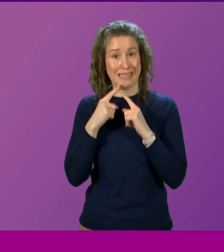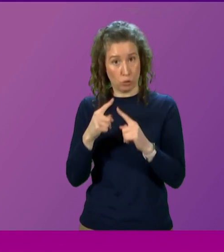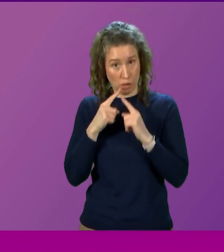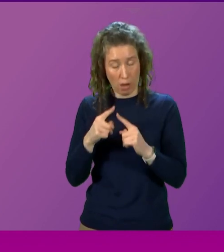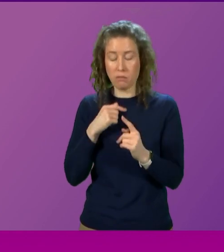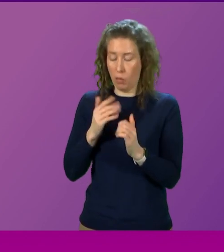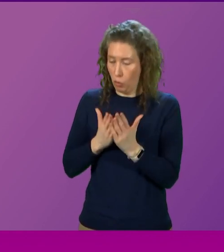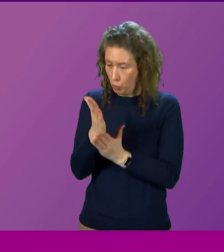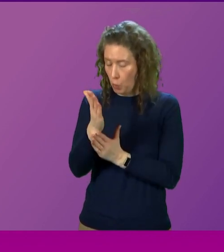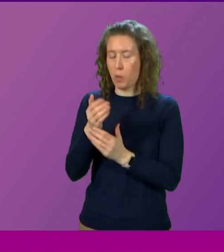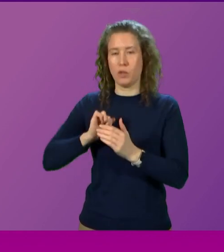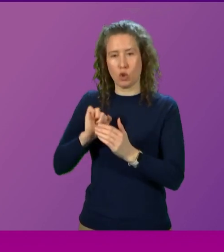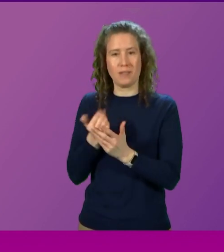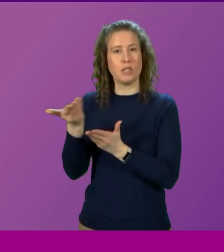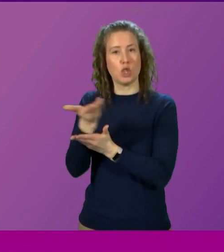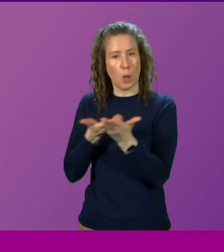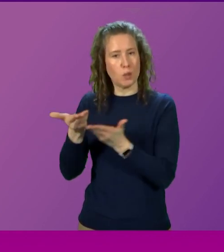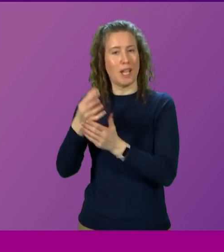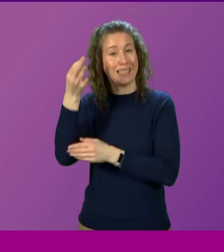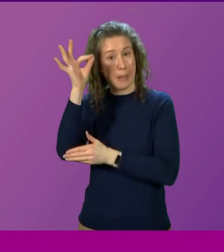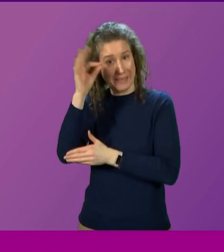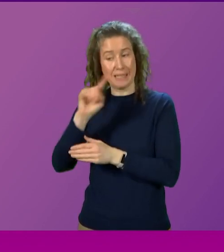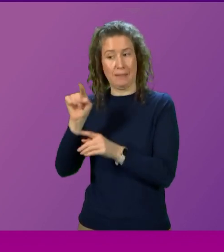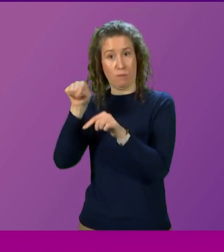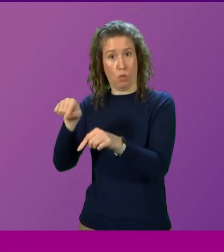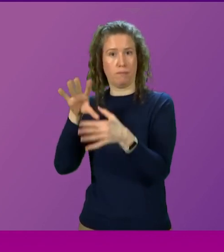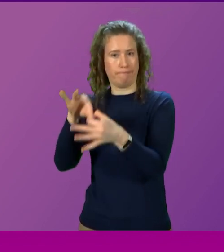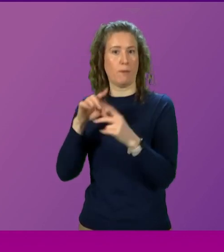through the Scottish Negotiating Committee for Teachers.